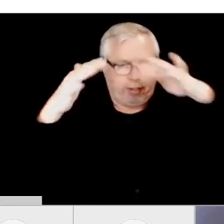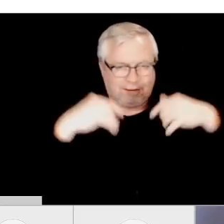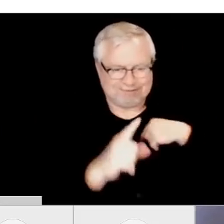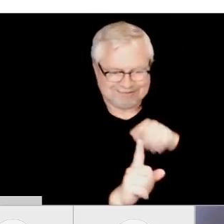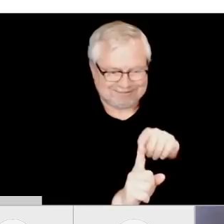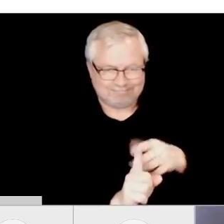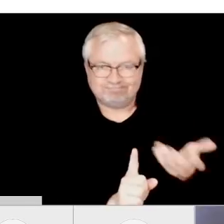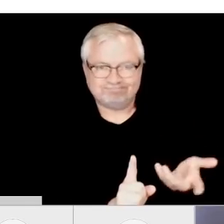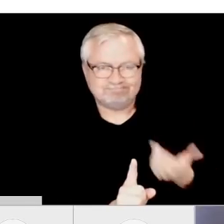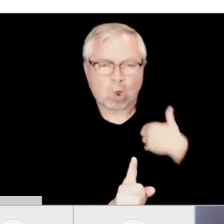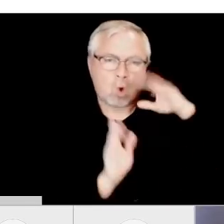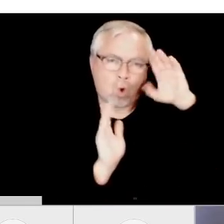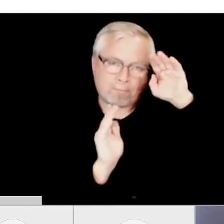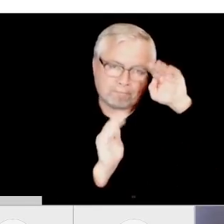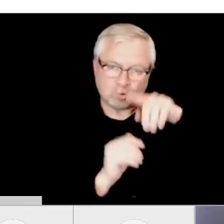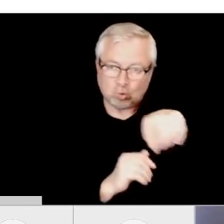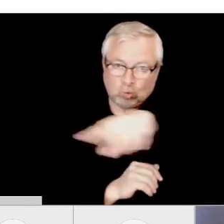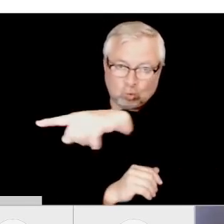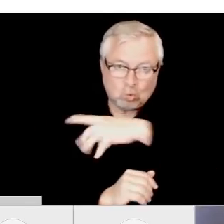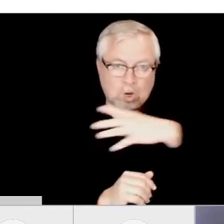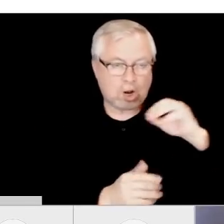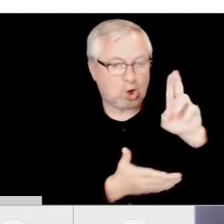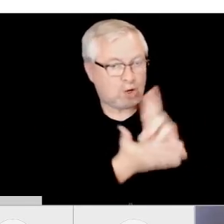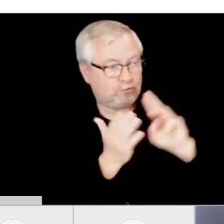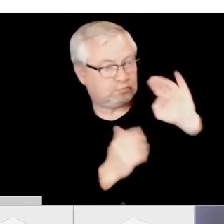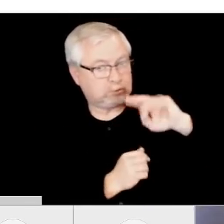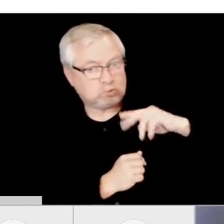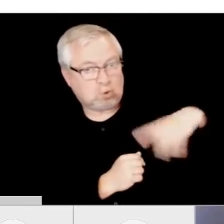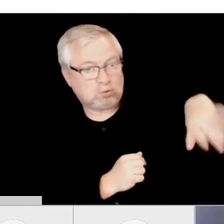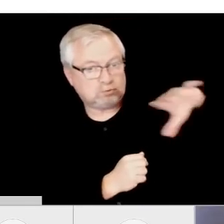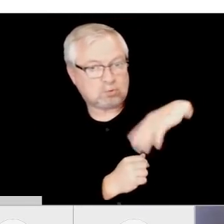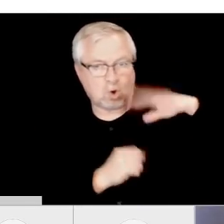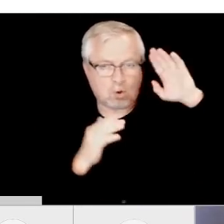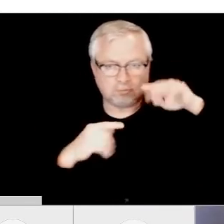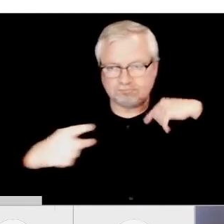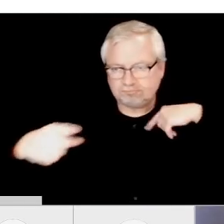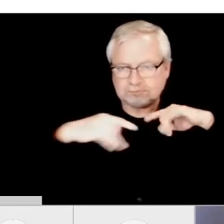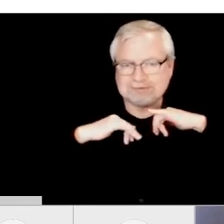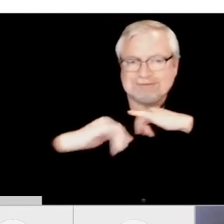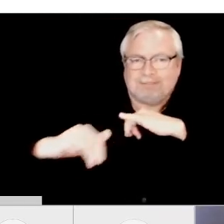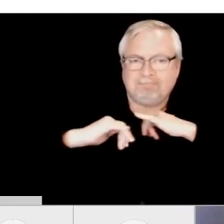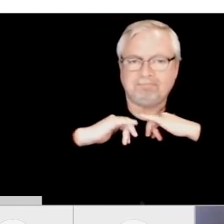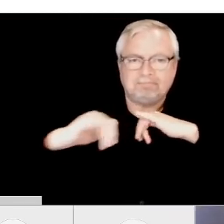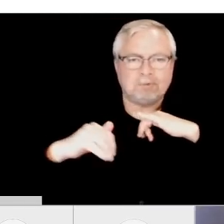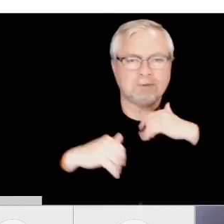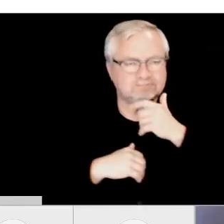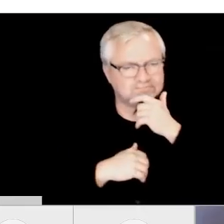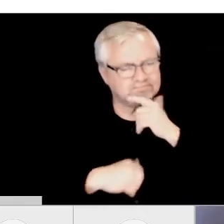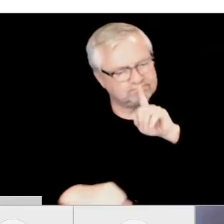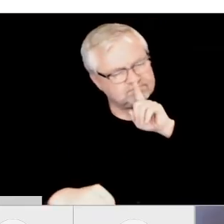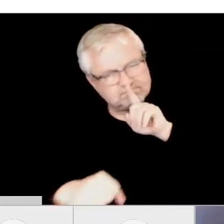share a high degree of commitment to transparency and objective science.